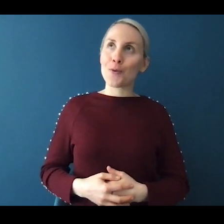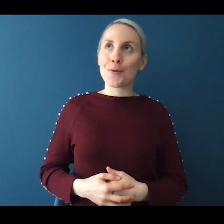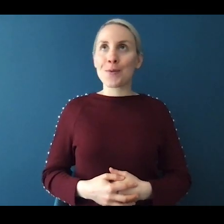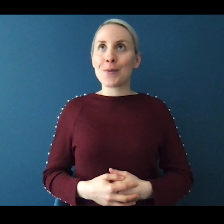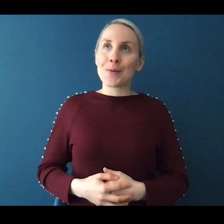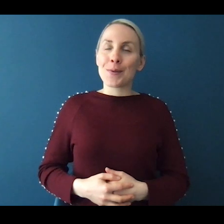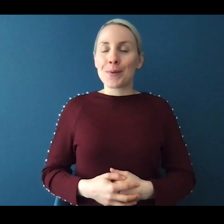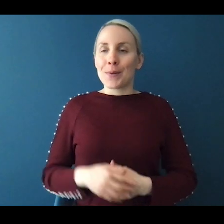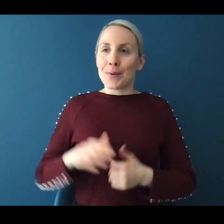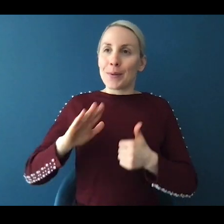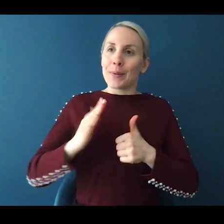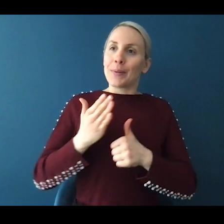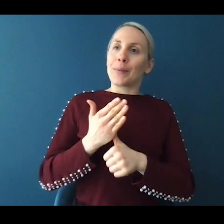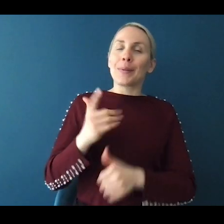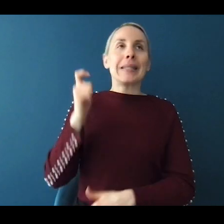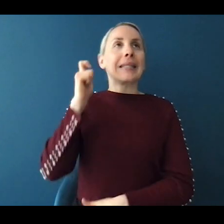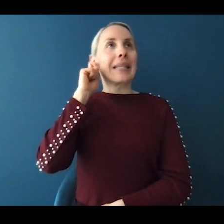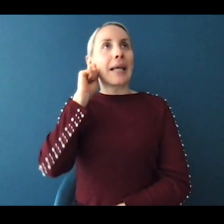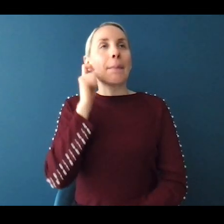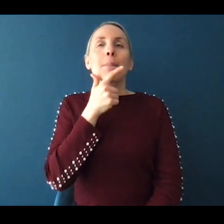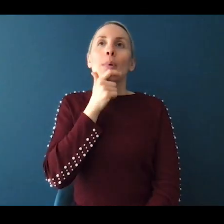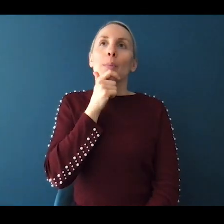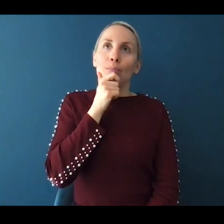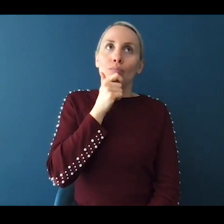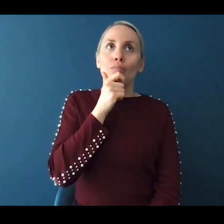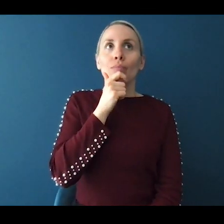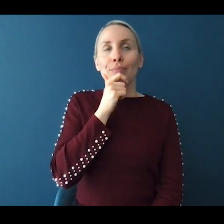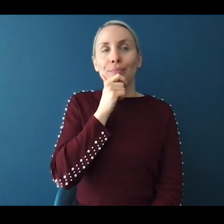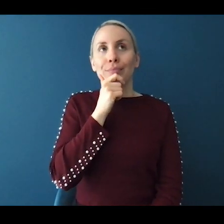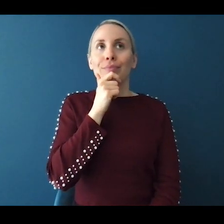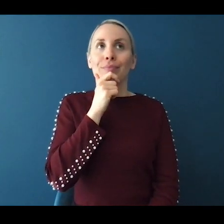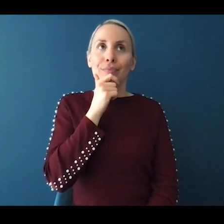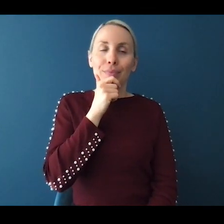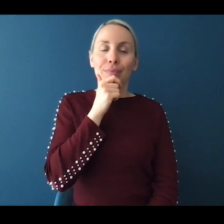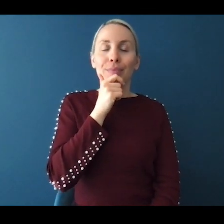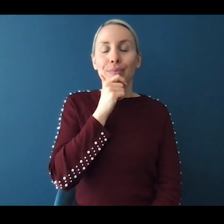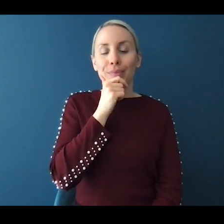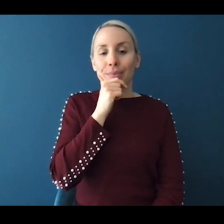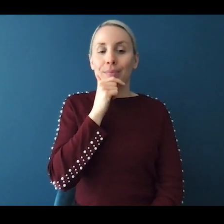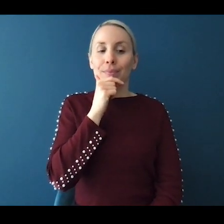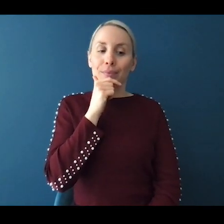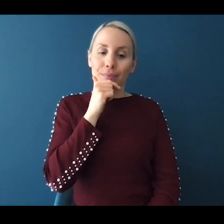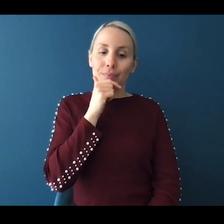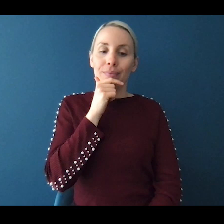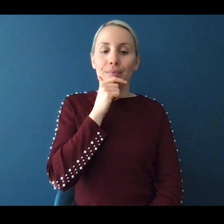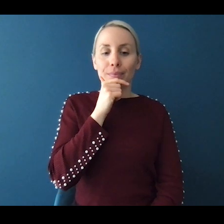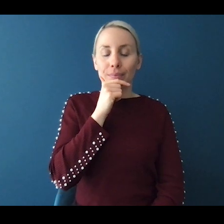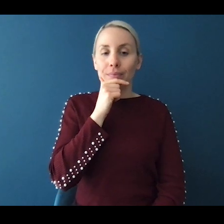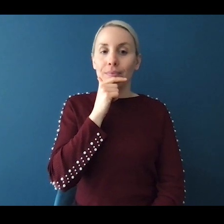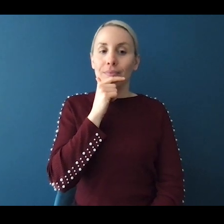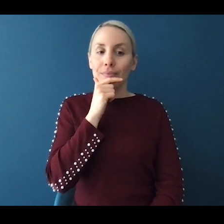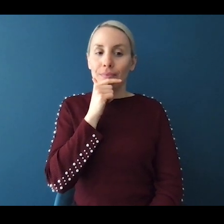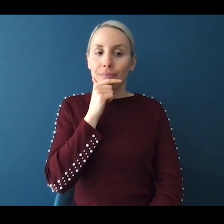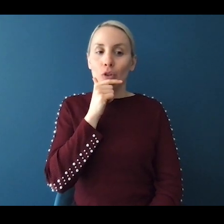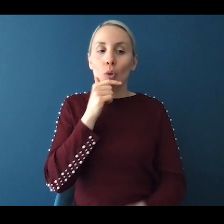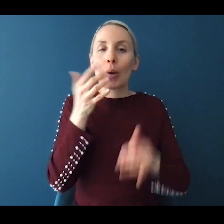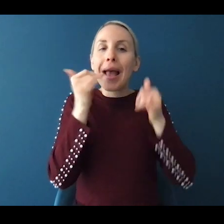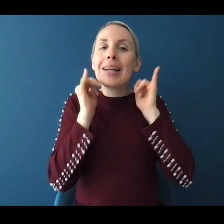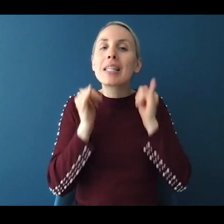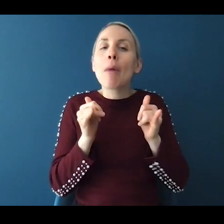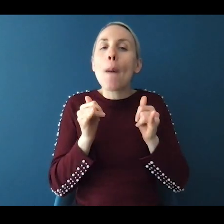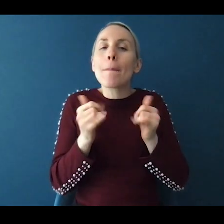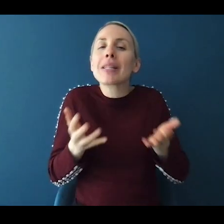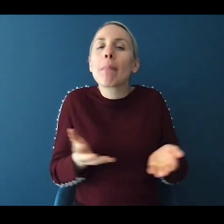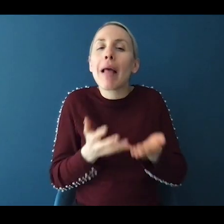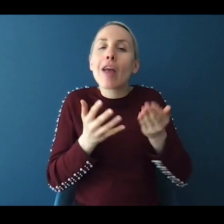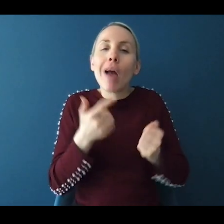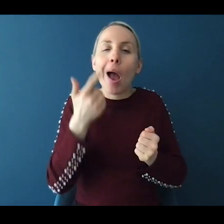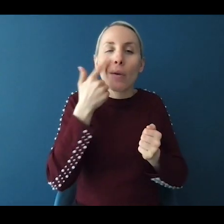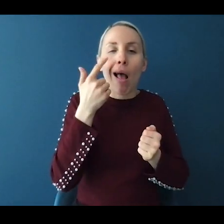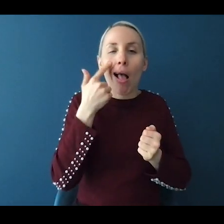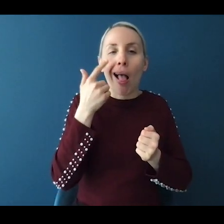my initial tip would be to experiment and you know think beyond what you usually do